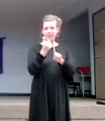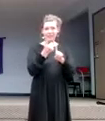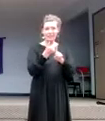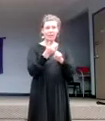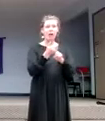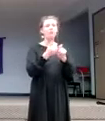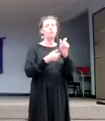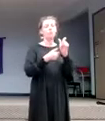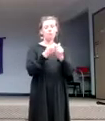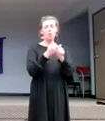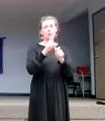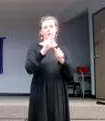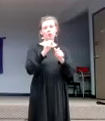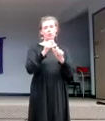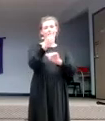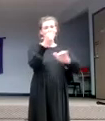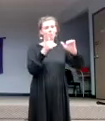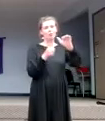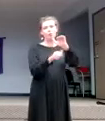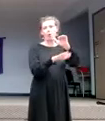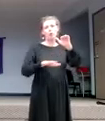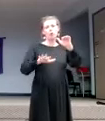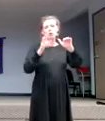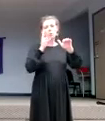vast majority of the unit is below grade. All you'll see is the lid, which will protrude